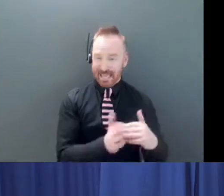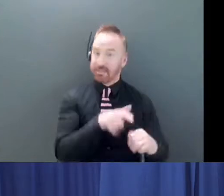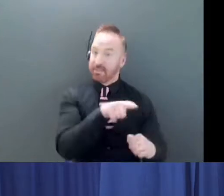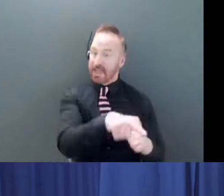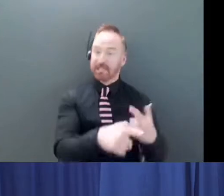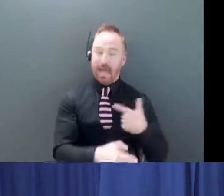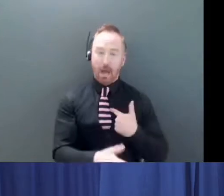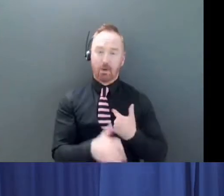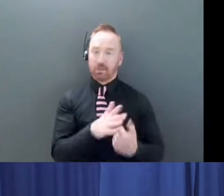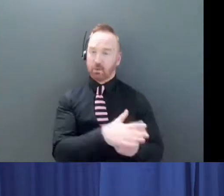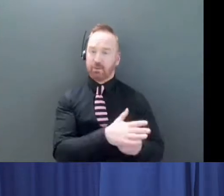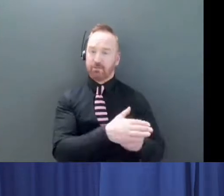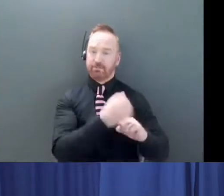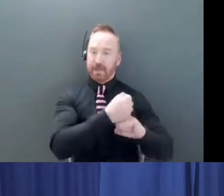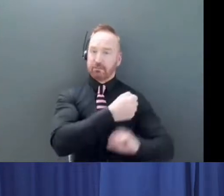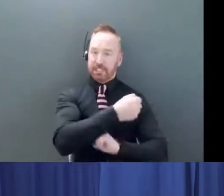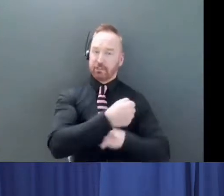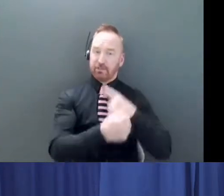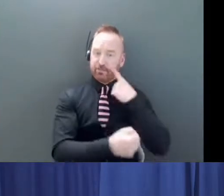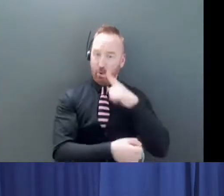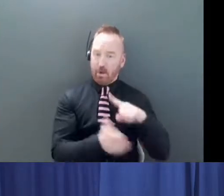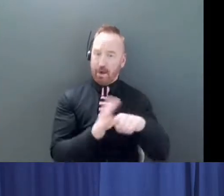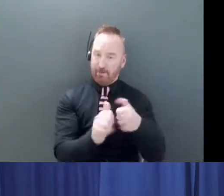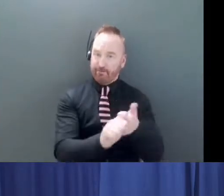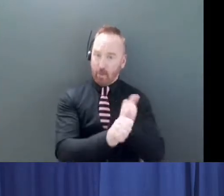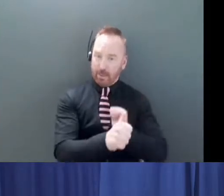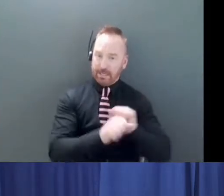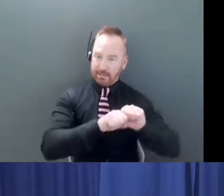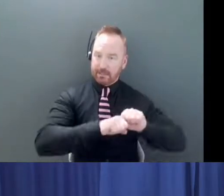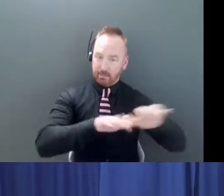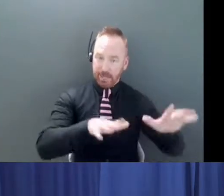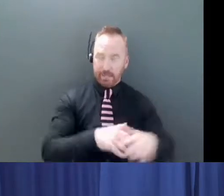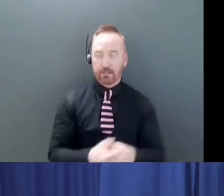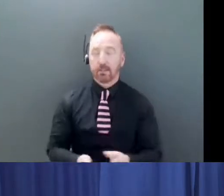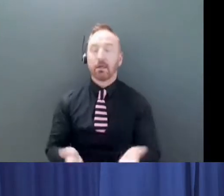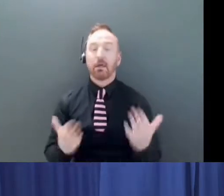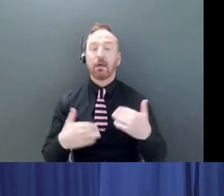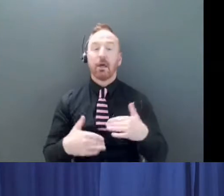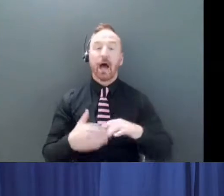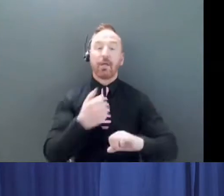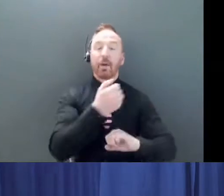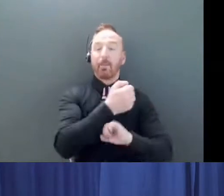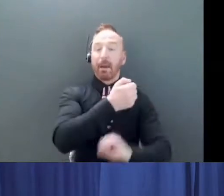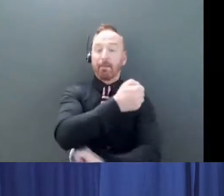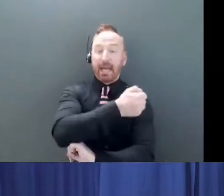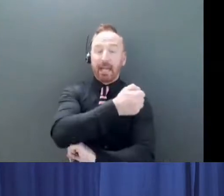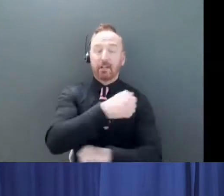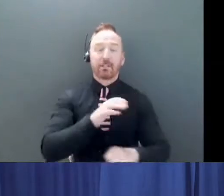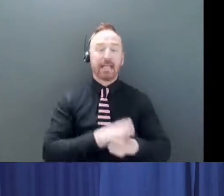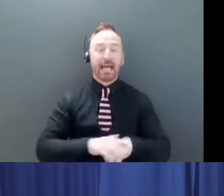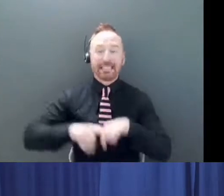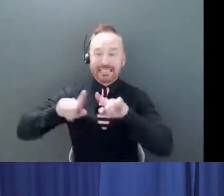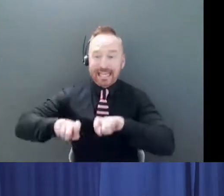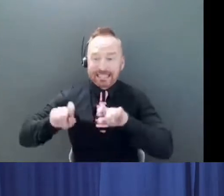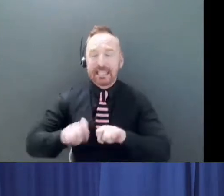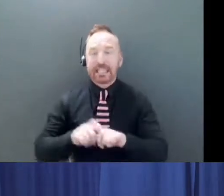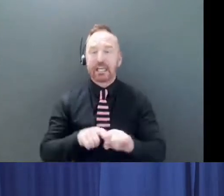surveillance so developing a new testing strategy that is based on our current reality as well as the current technologies.